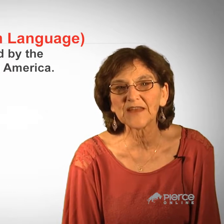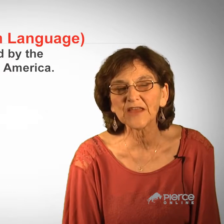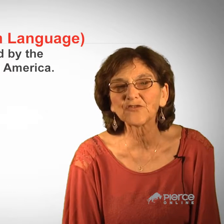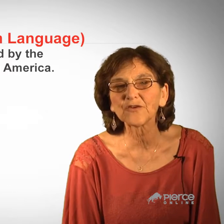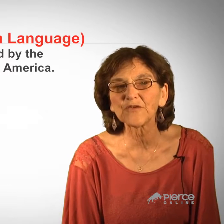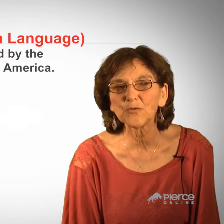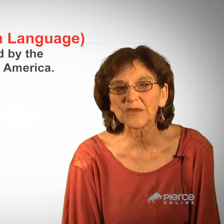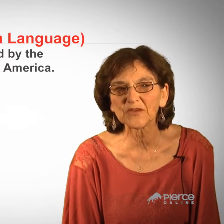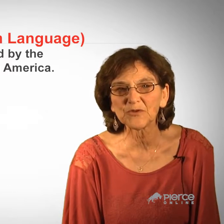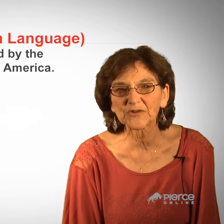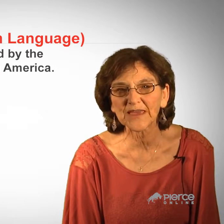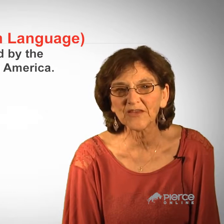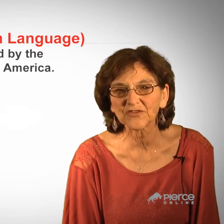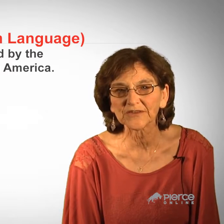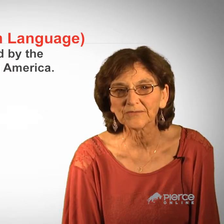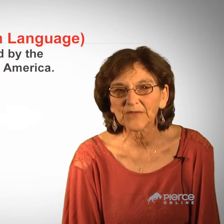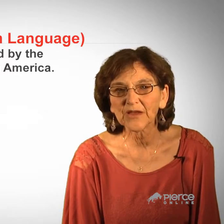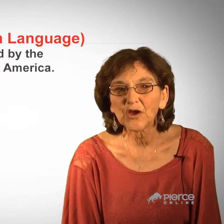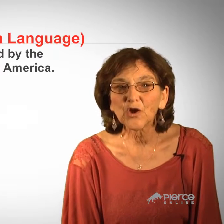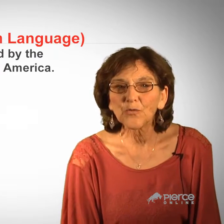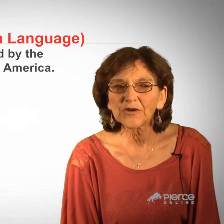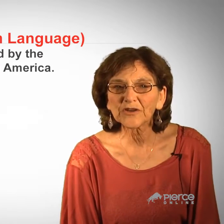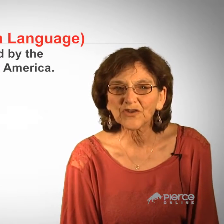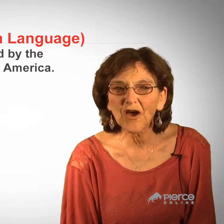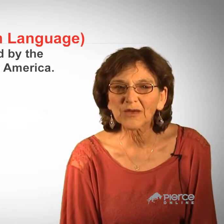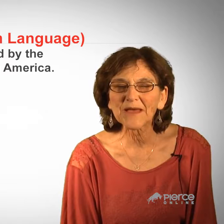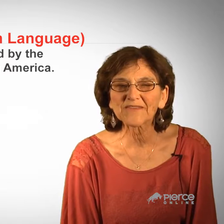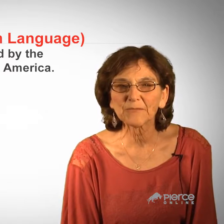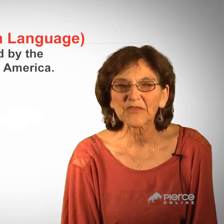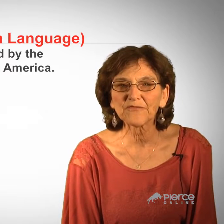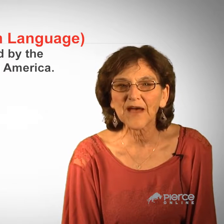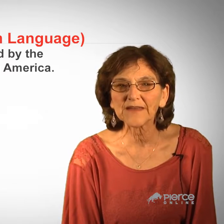nature of human communication, we're going to talk about some of the findings